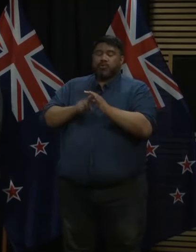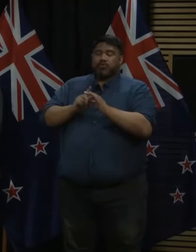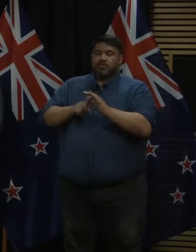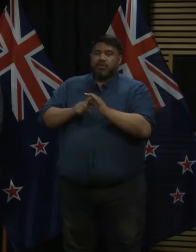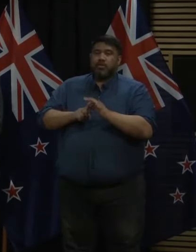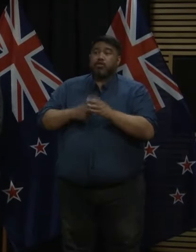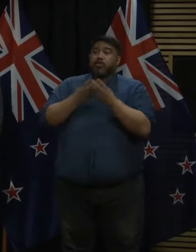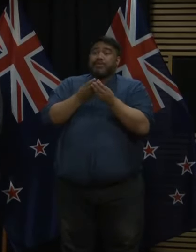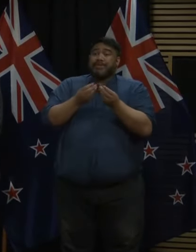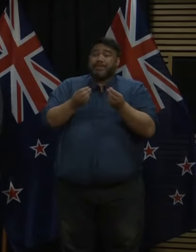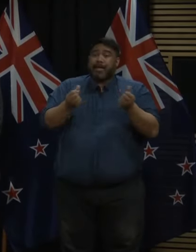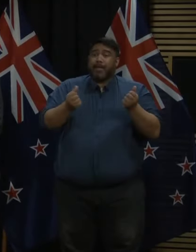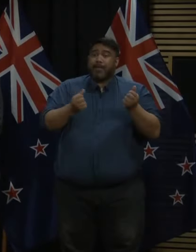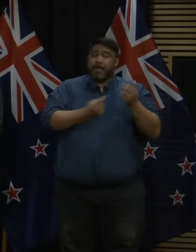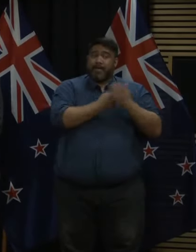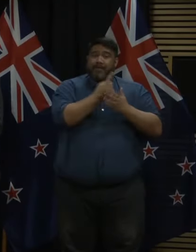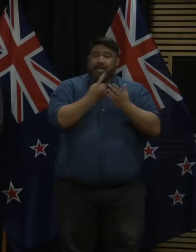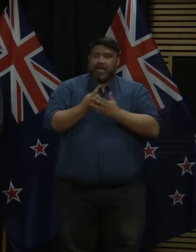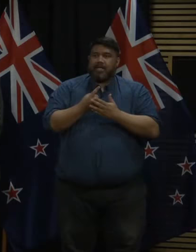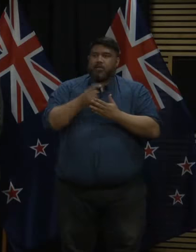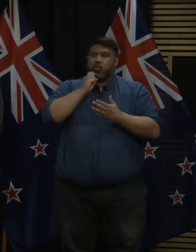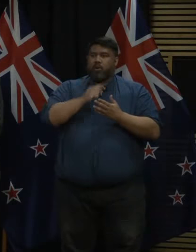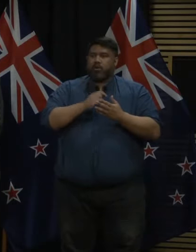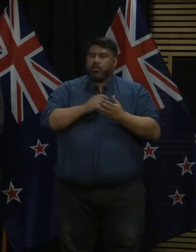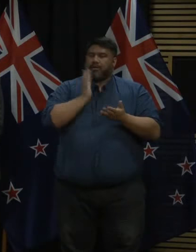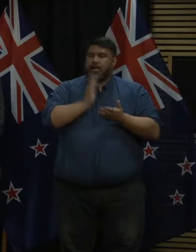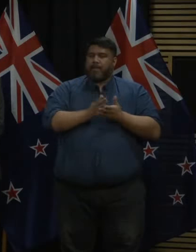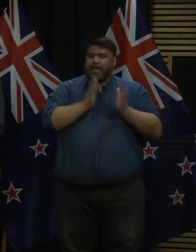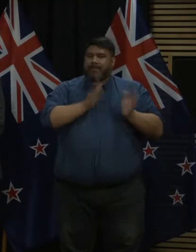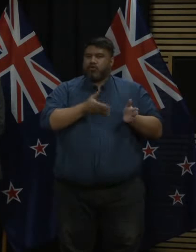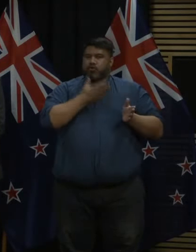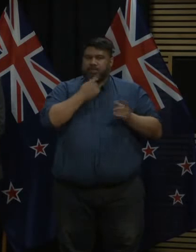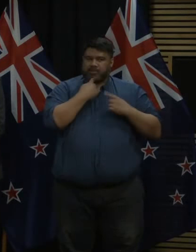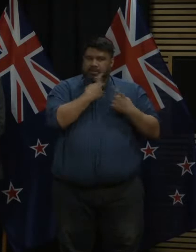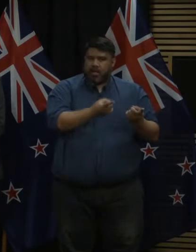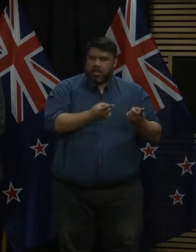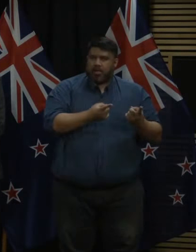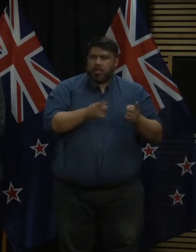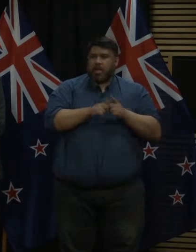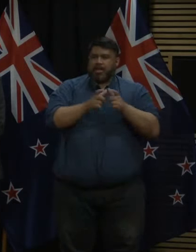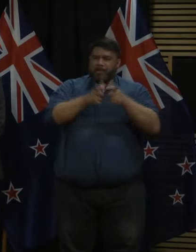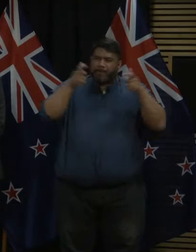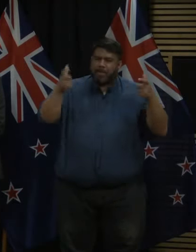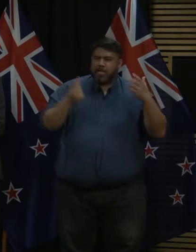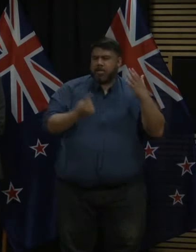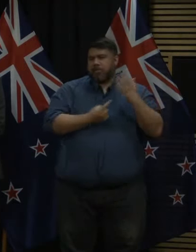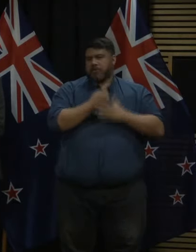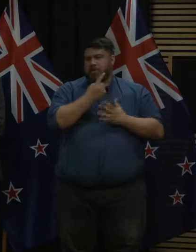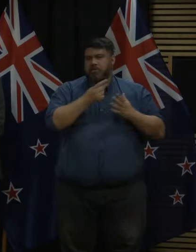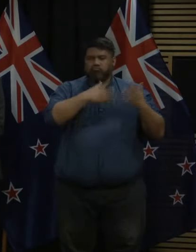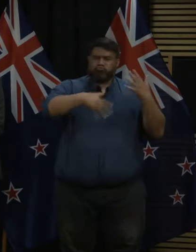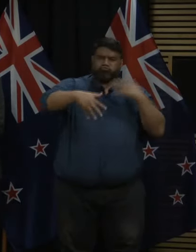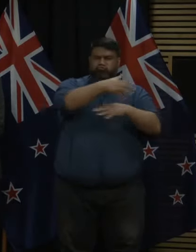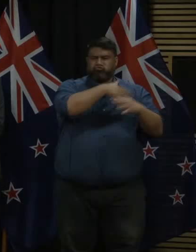For large-scale events,